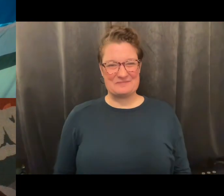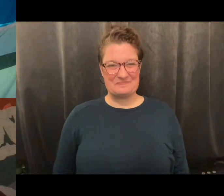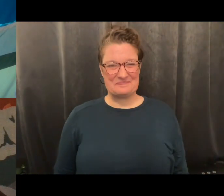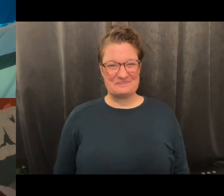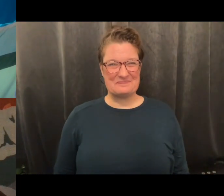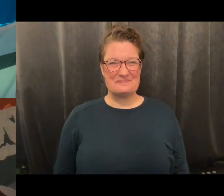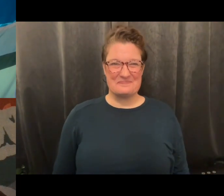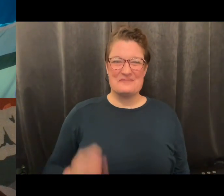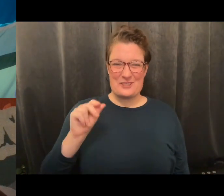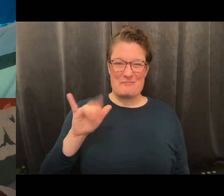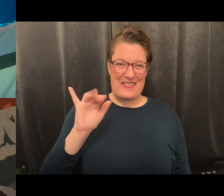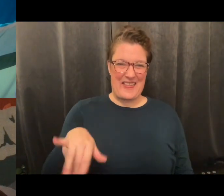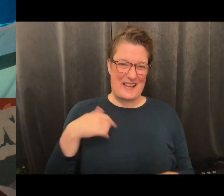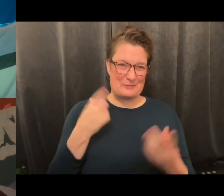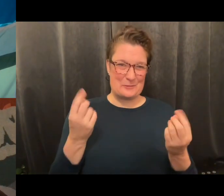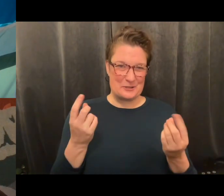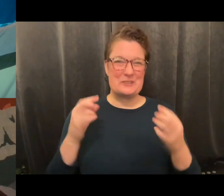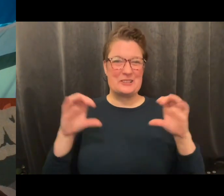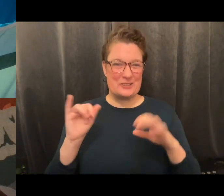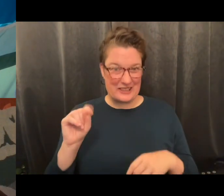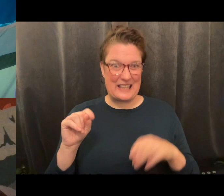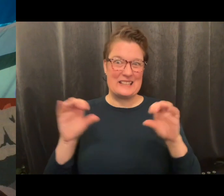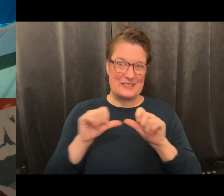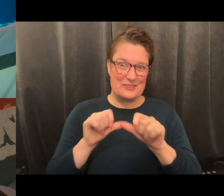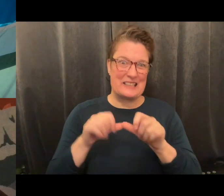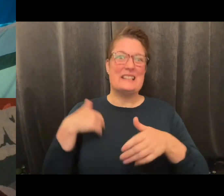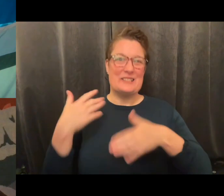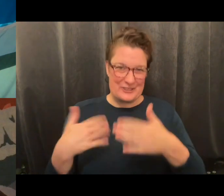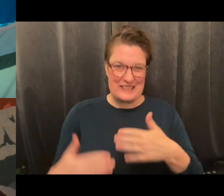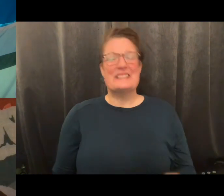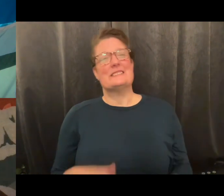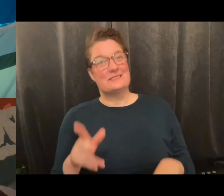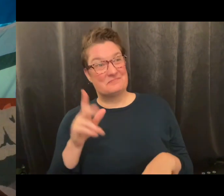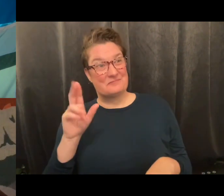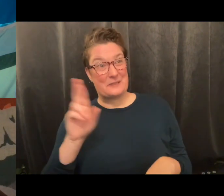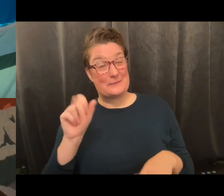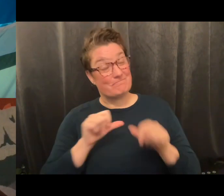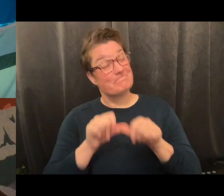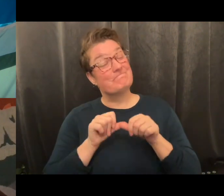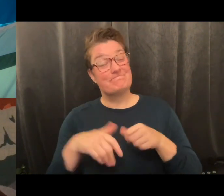Rebekah: Keeping on, keeping on. Nomy: Mhm. Rebekah: Alright, sweet dreams everyone. Nomy: Yeah, happy Elul.